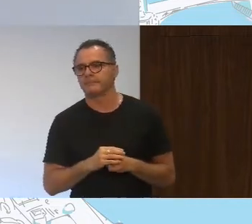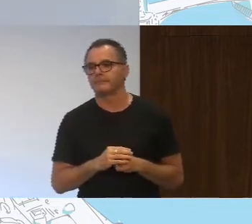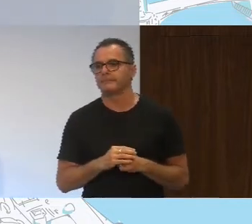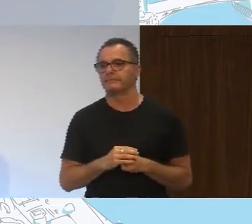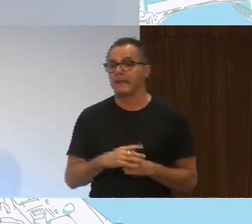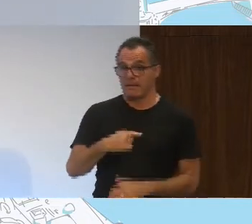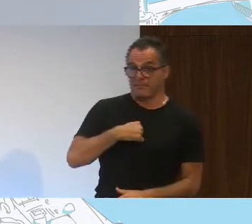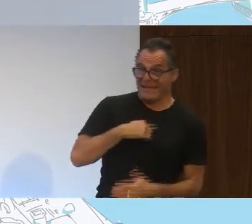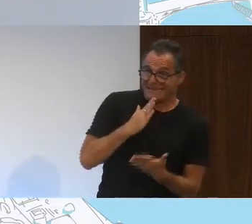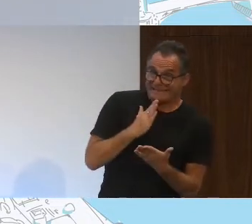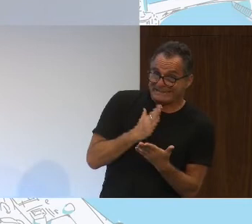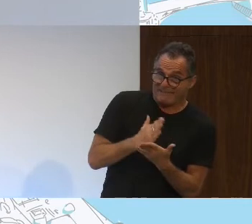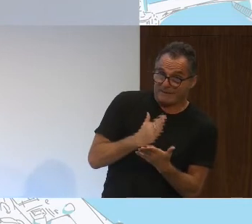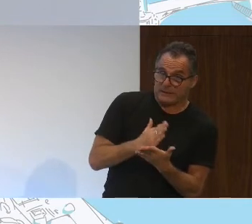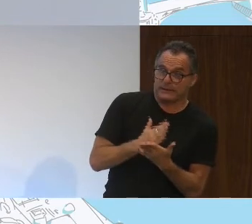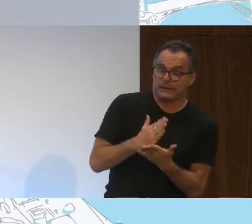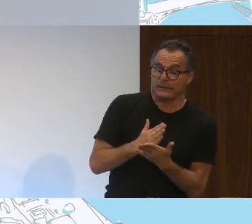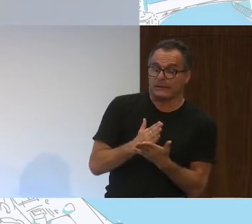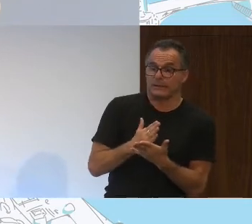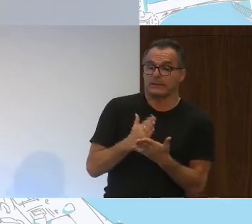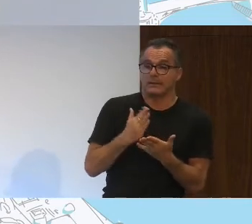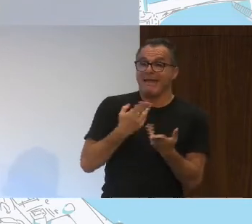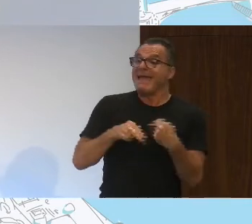would definitely well, if it's working, continue.